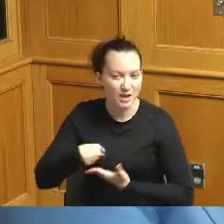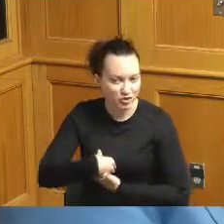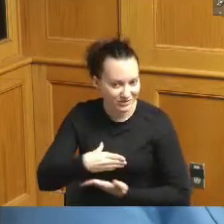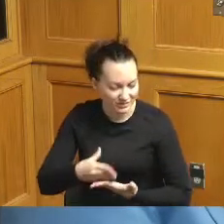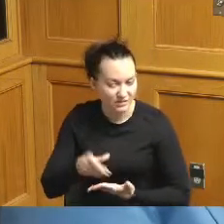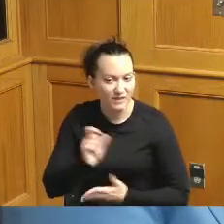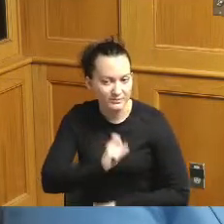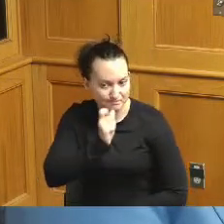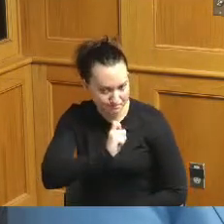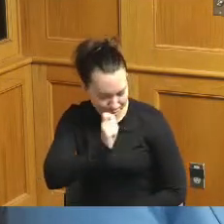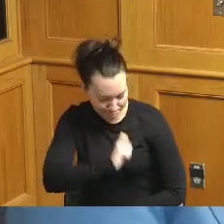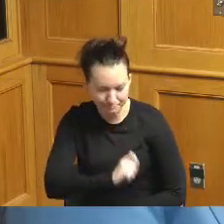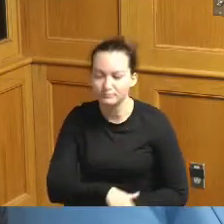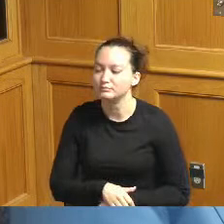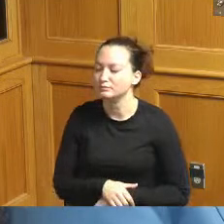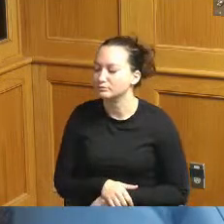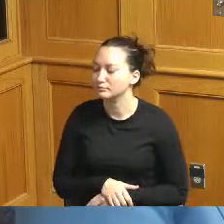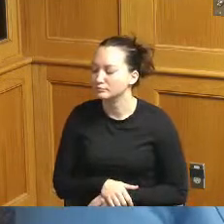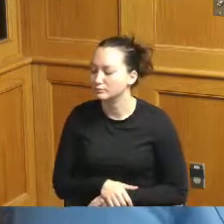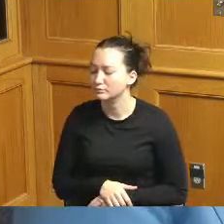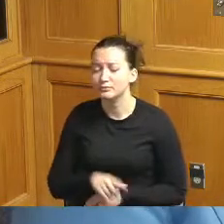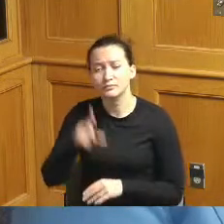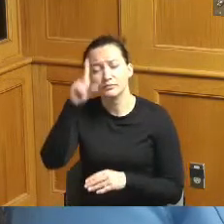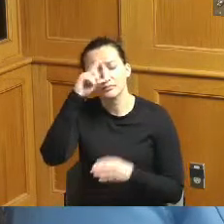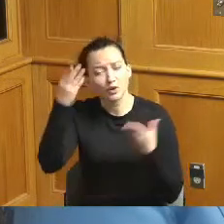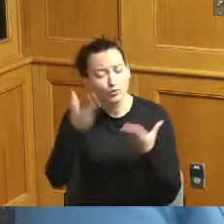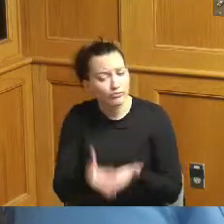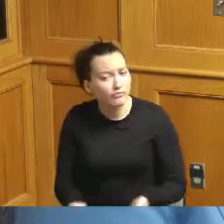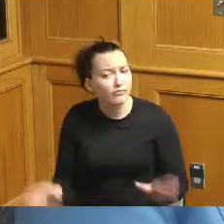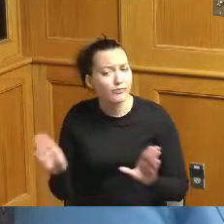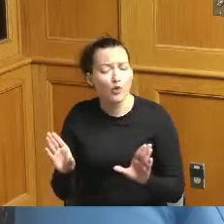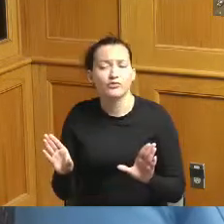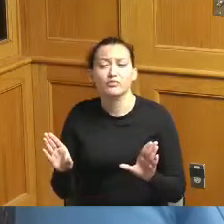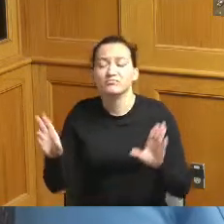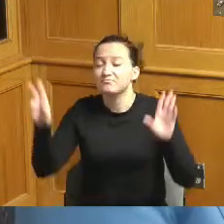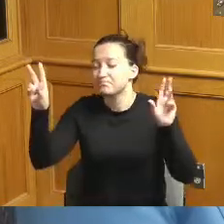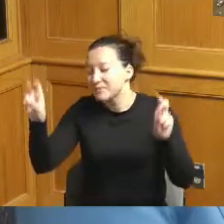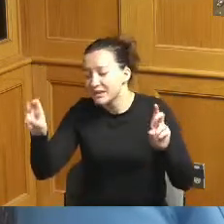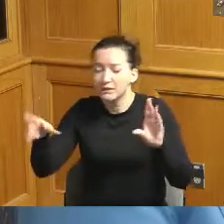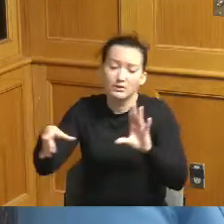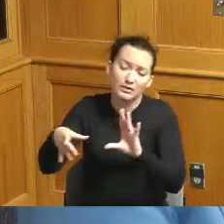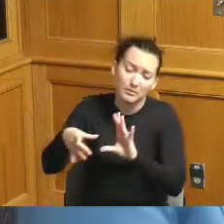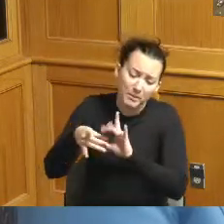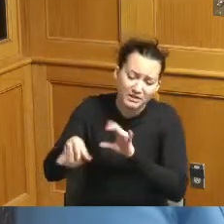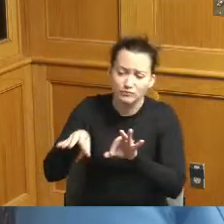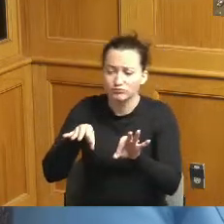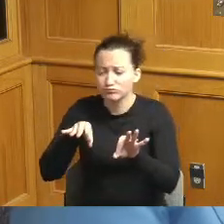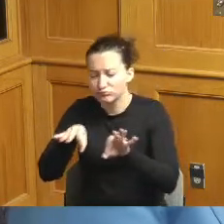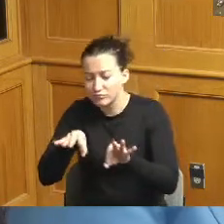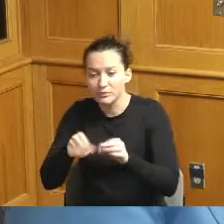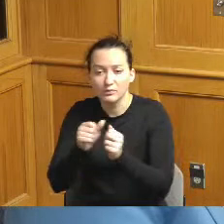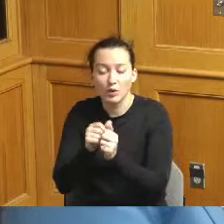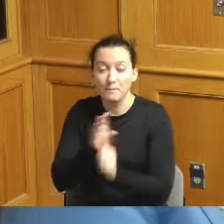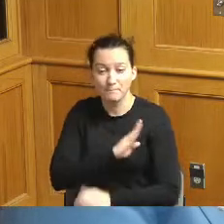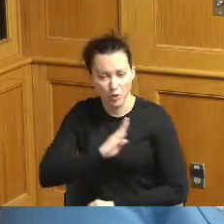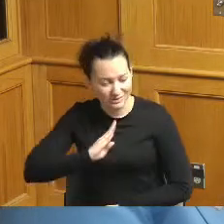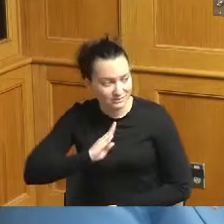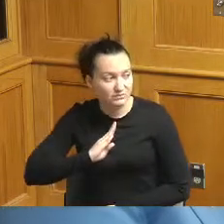to deal with but also I think the overall theme message and direction that our board and with the